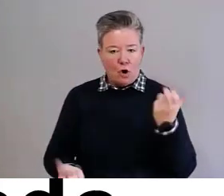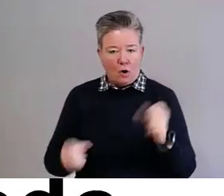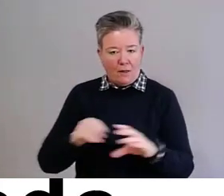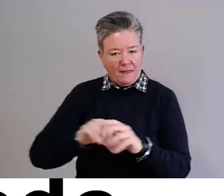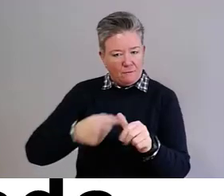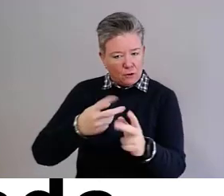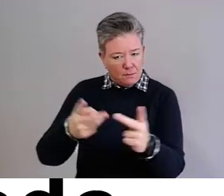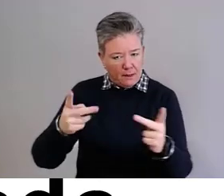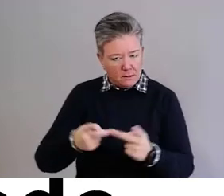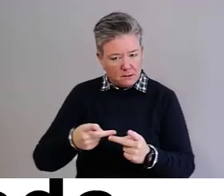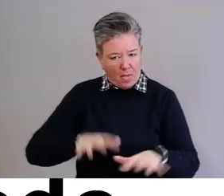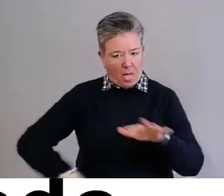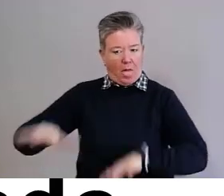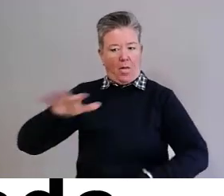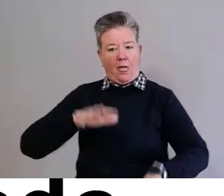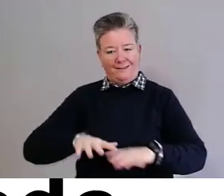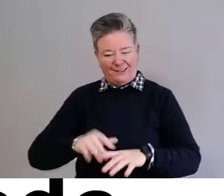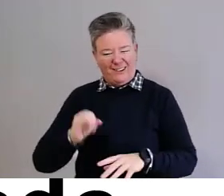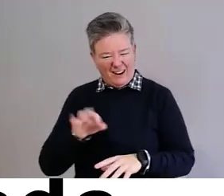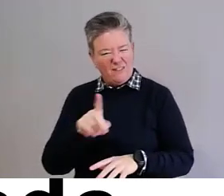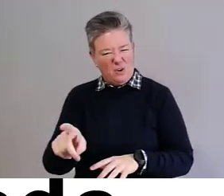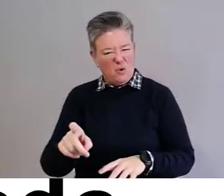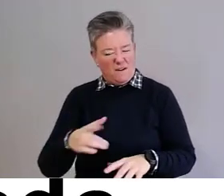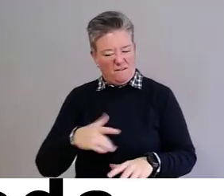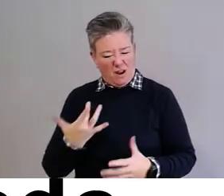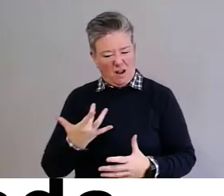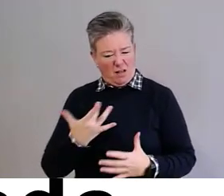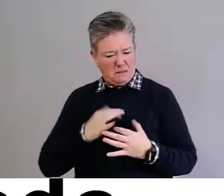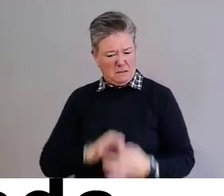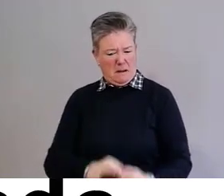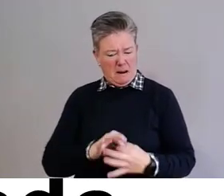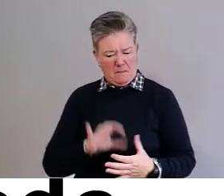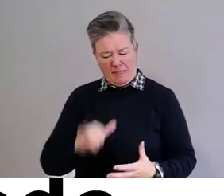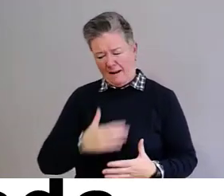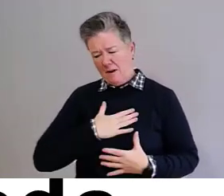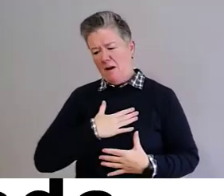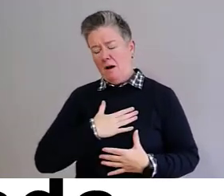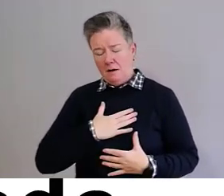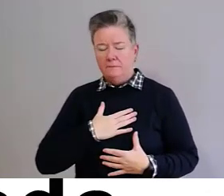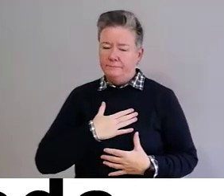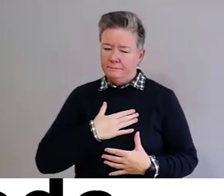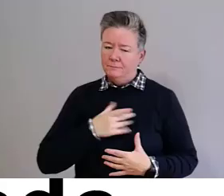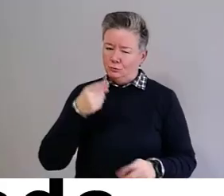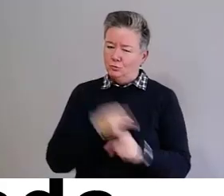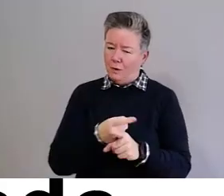So if you identify with any of that, I just want you to know that you are in the right place.